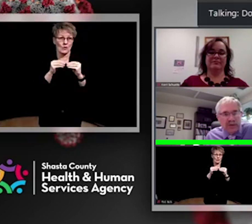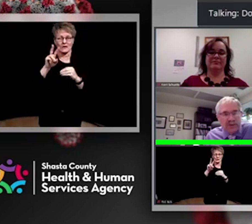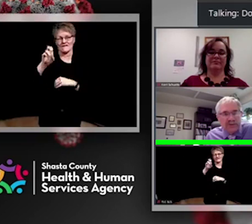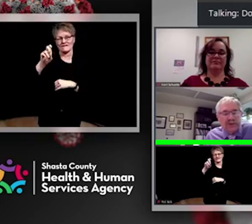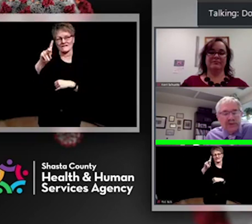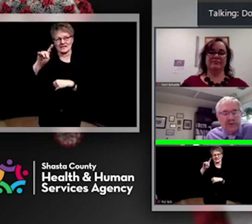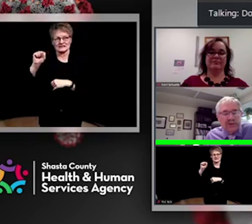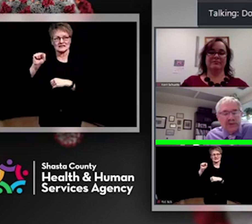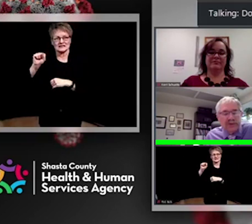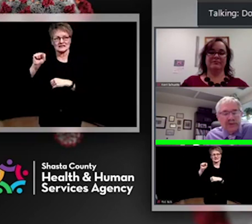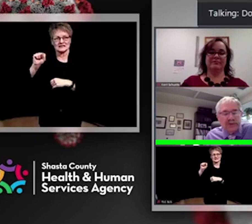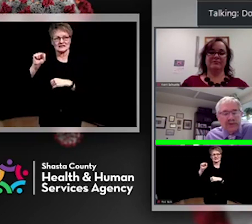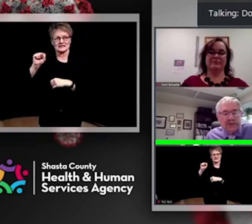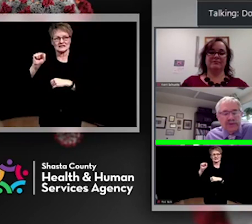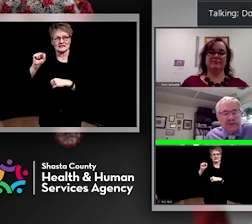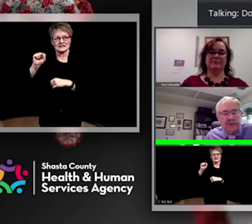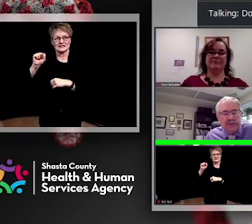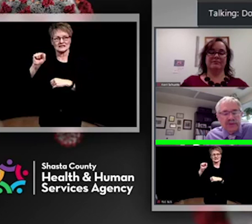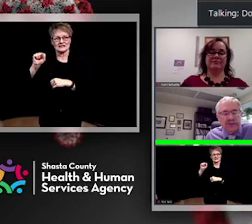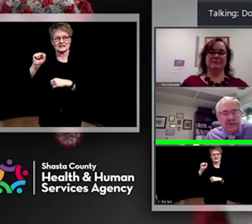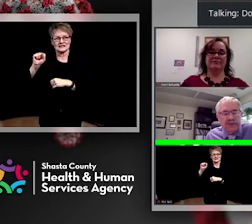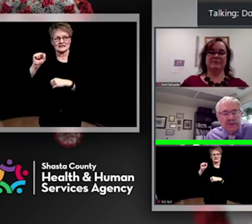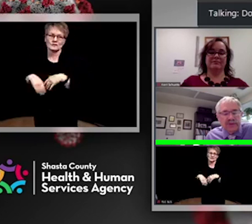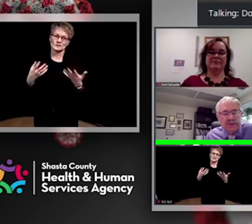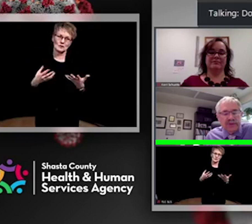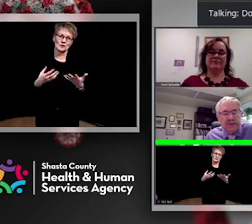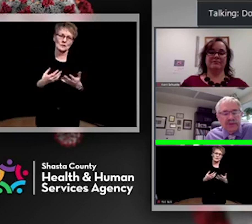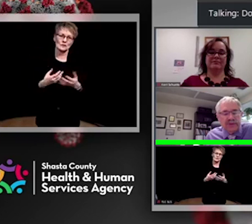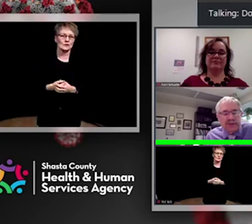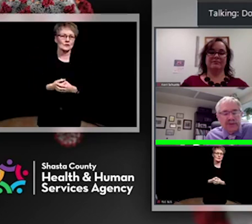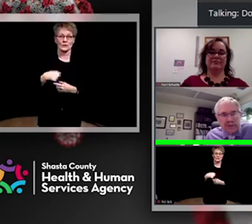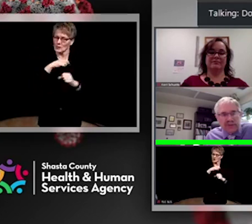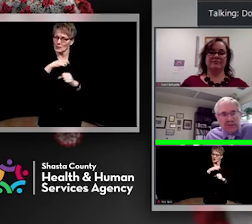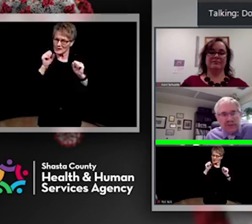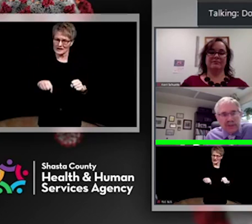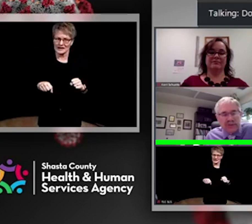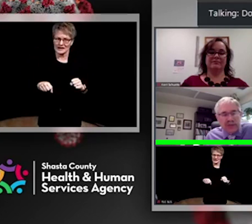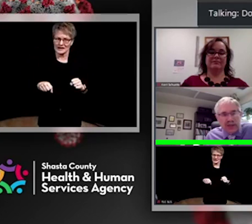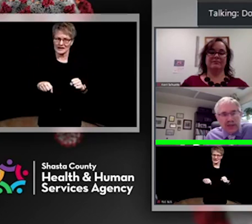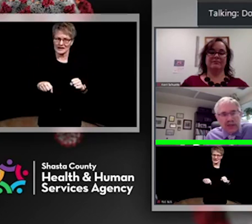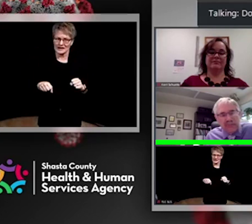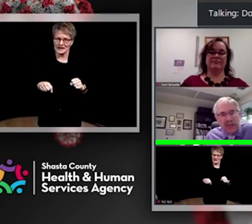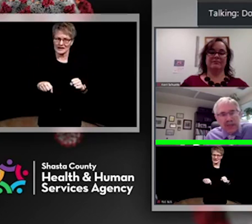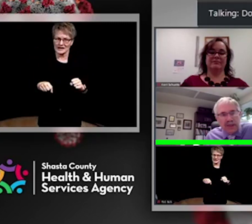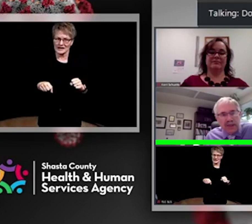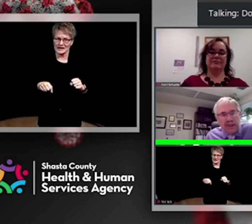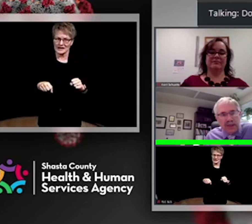virus, so that we can greatly diminish the incidence of disease and begin to get on